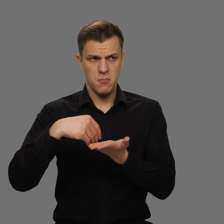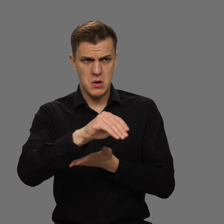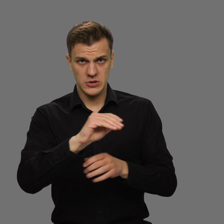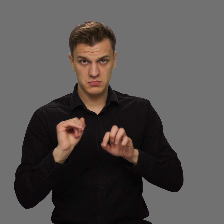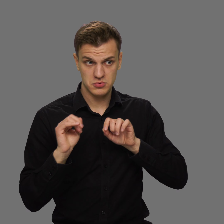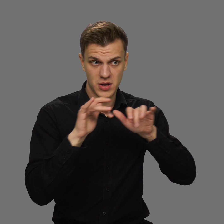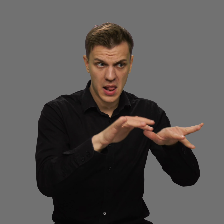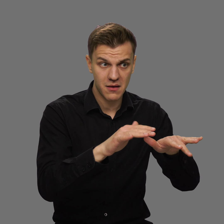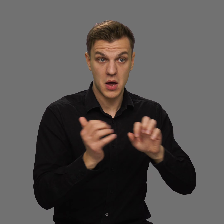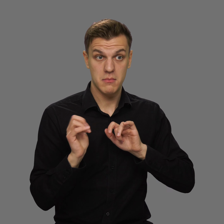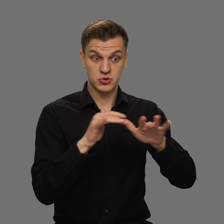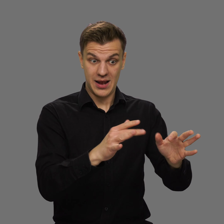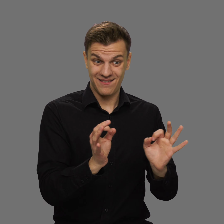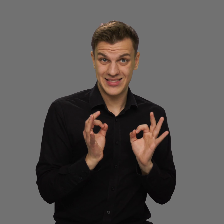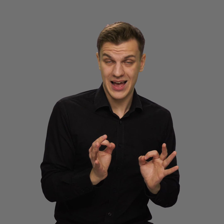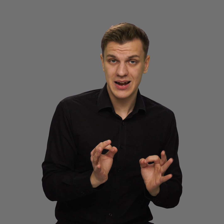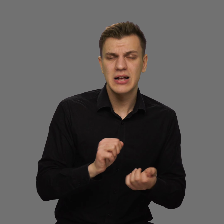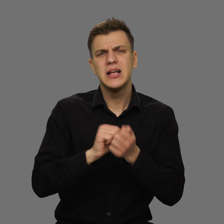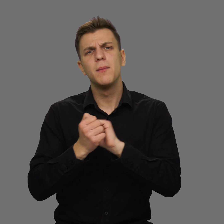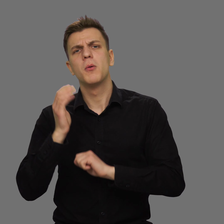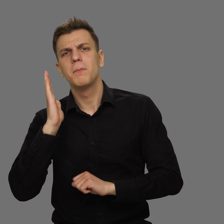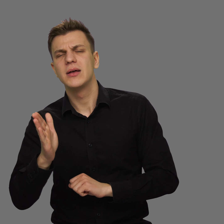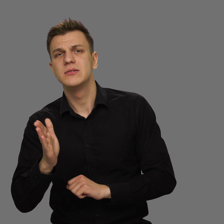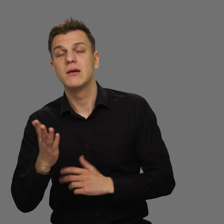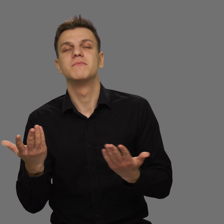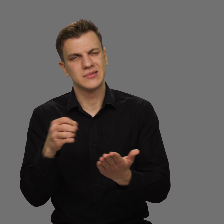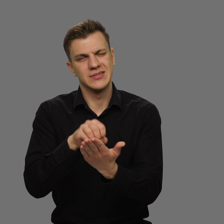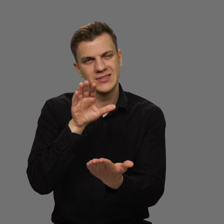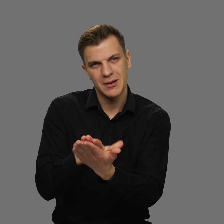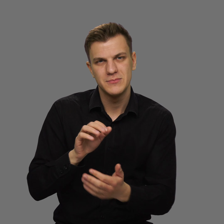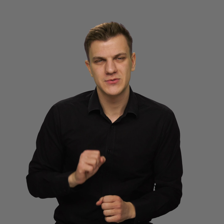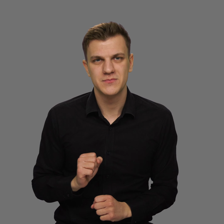Whether it is a transfer (future or already made).